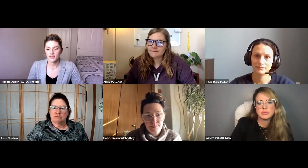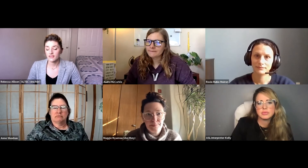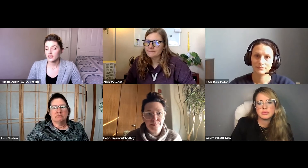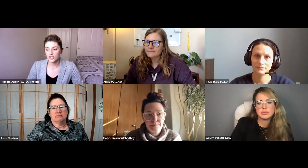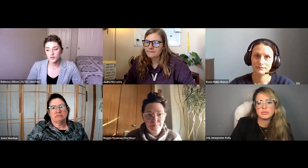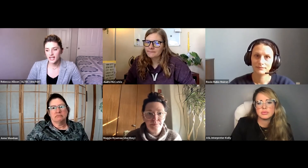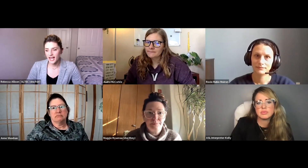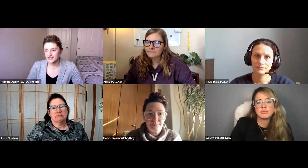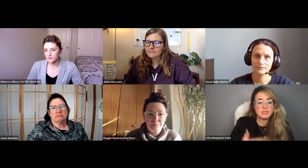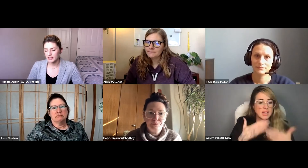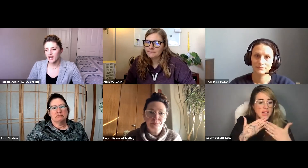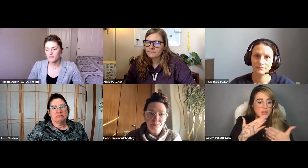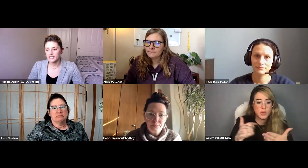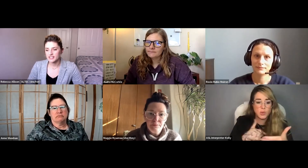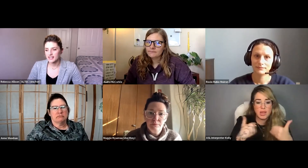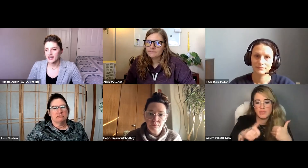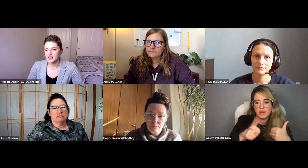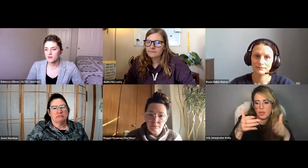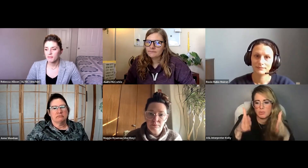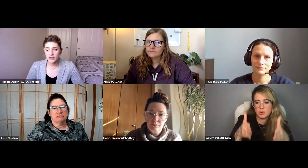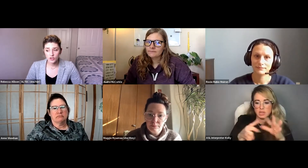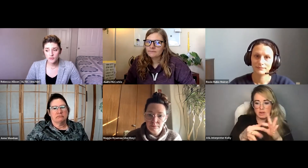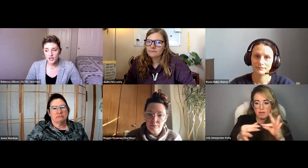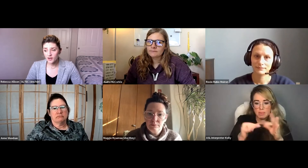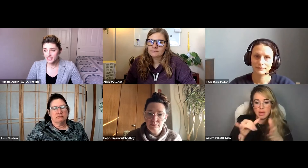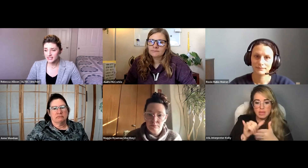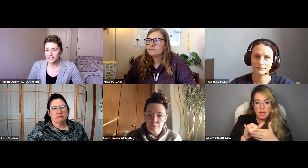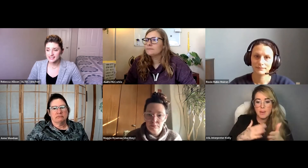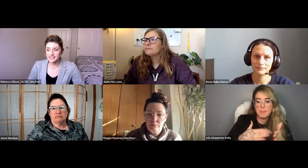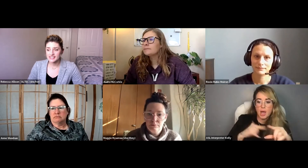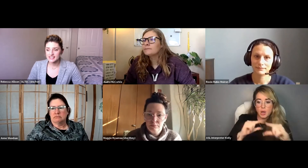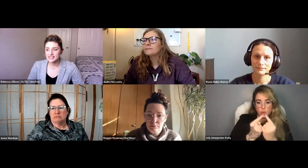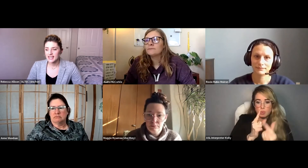Thank you, and we had someone comment that "My groups are my classes